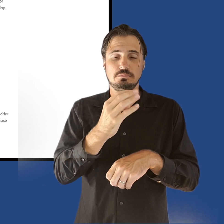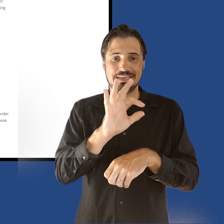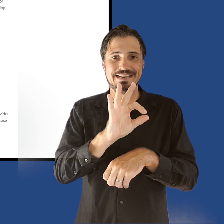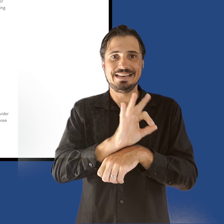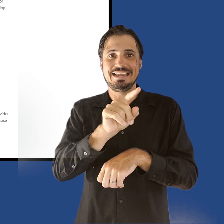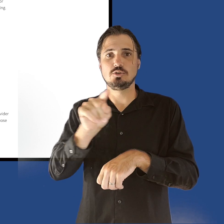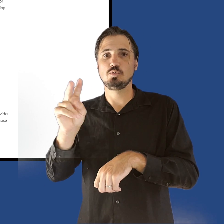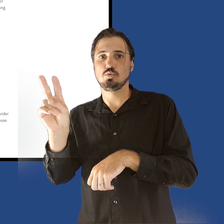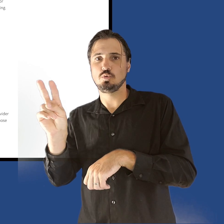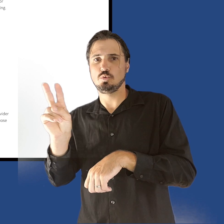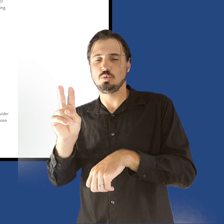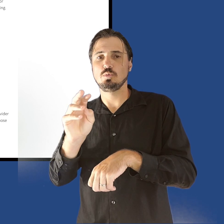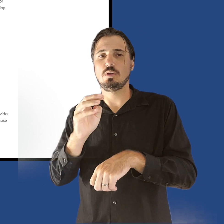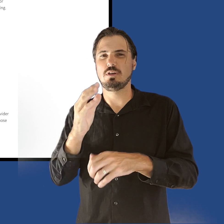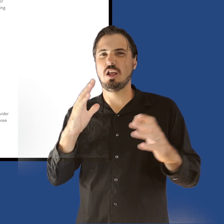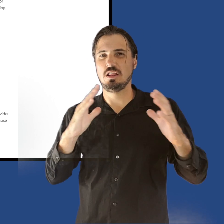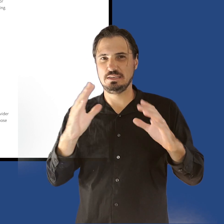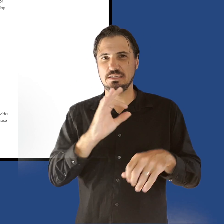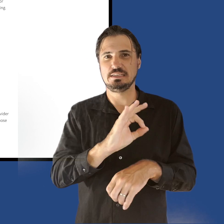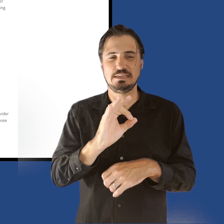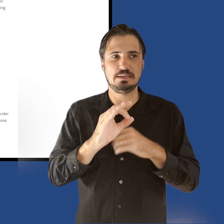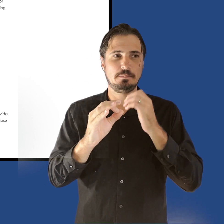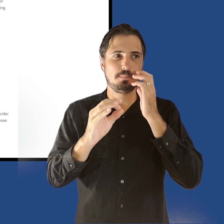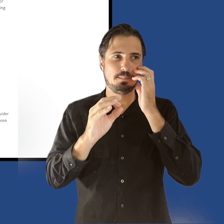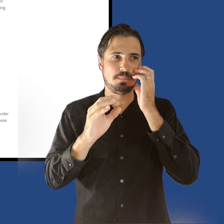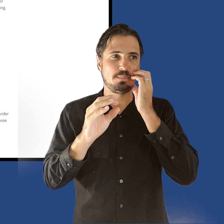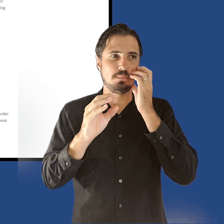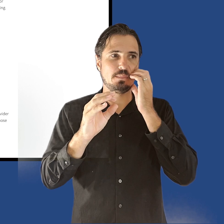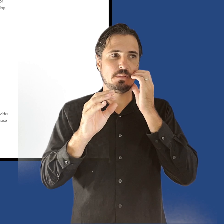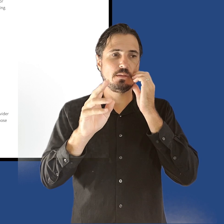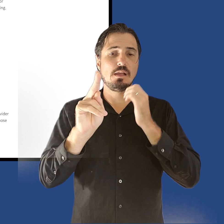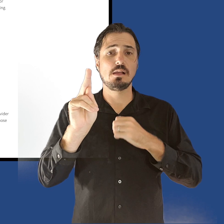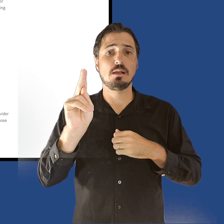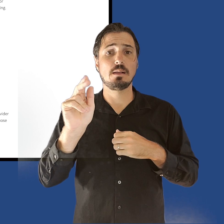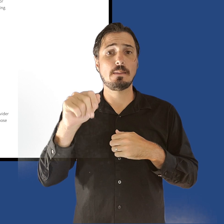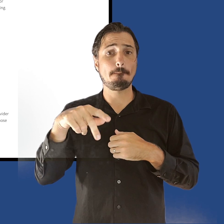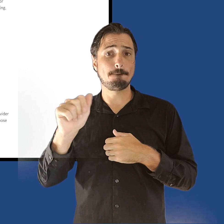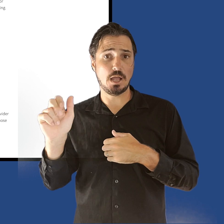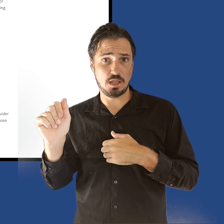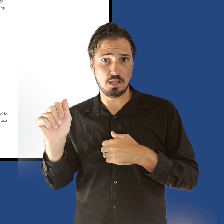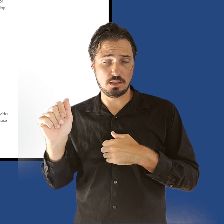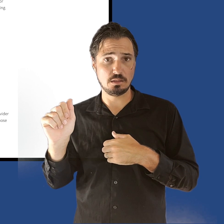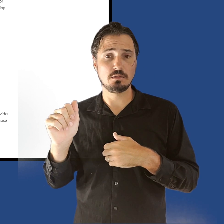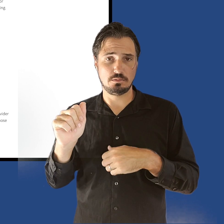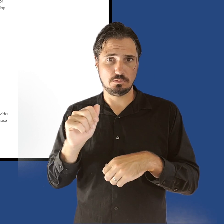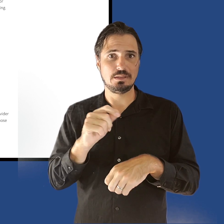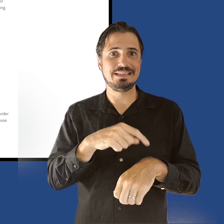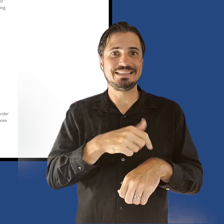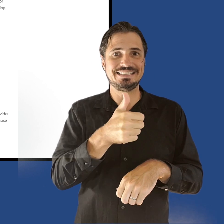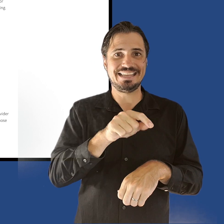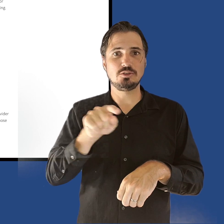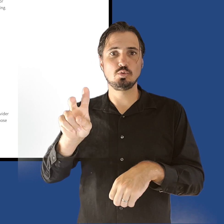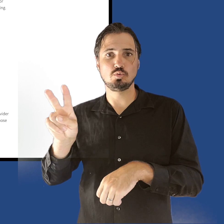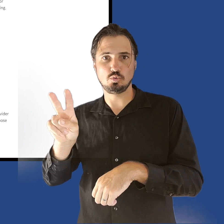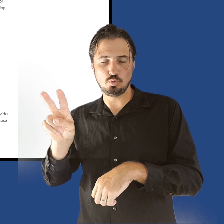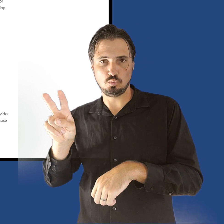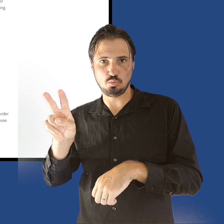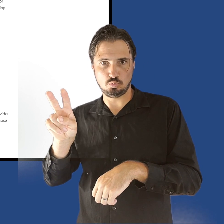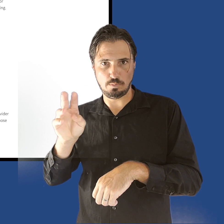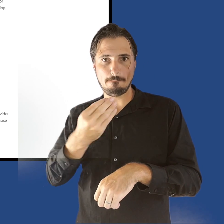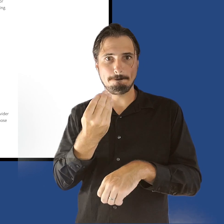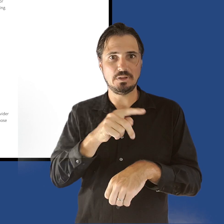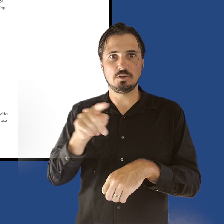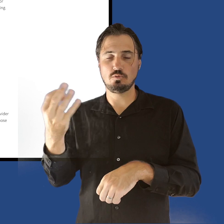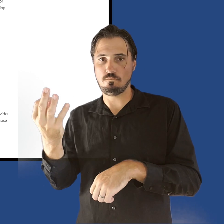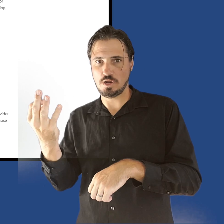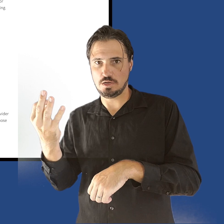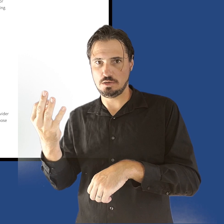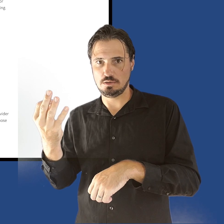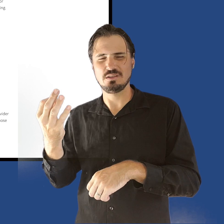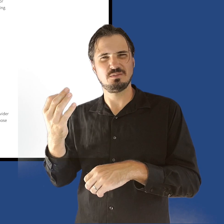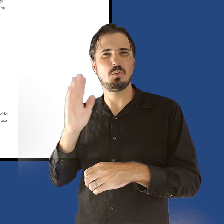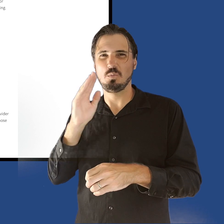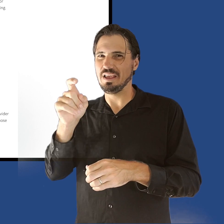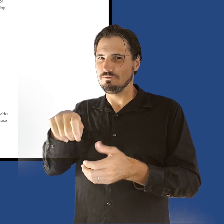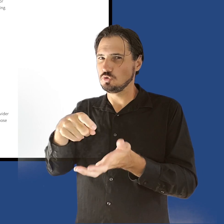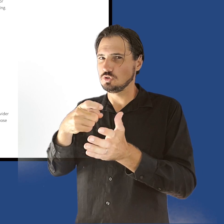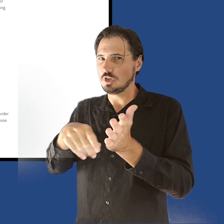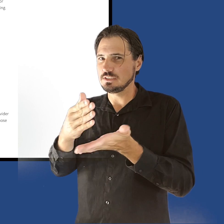The Kapa‘a Medical clinic also offers testing from 10 a.m. to 2 p.m. Monday through Friday. A normal copayment may apply since testing is handled by a private lab.